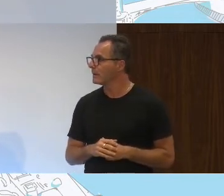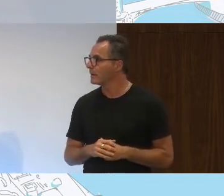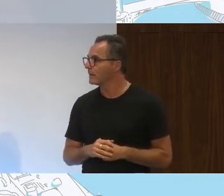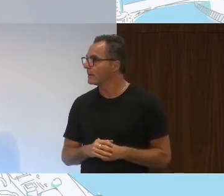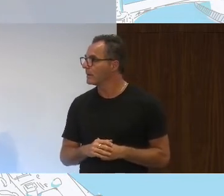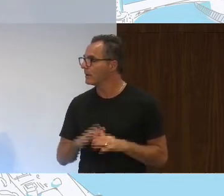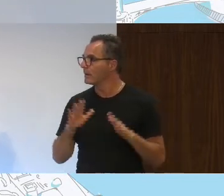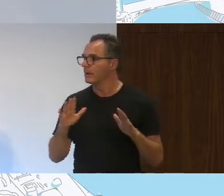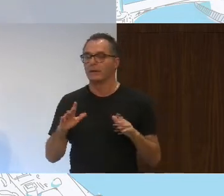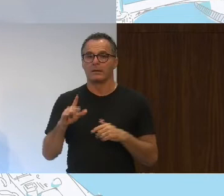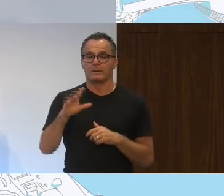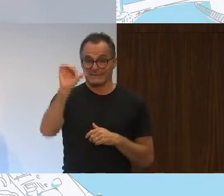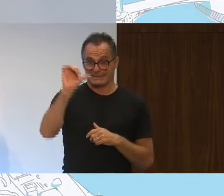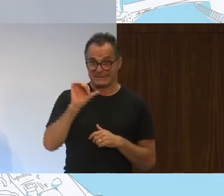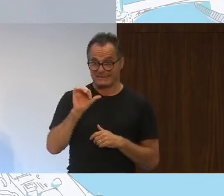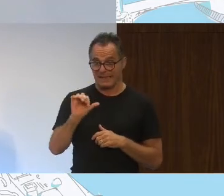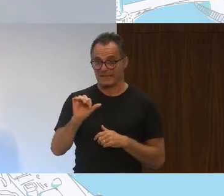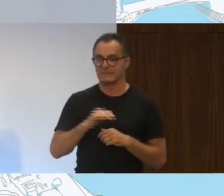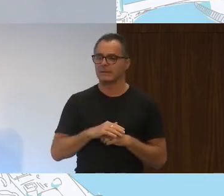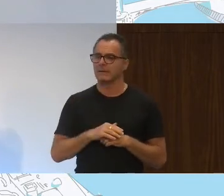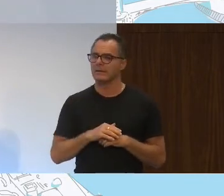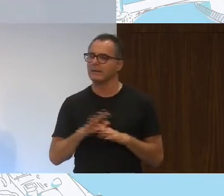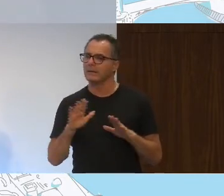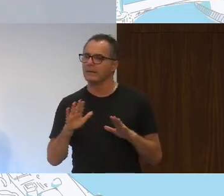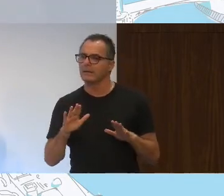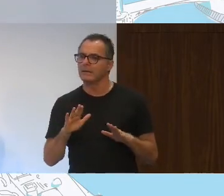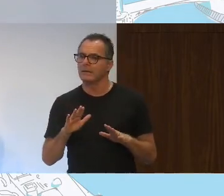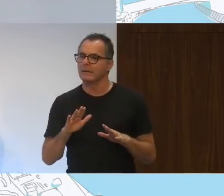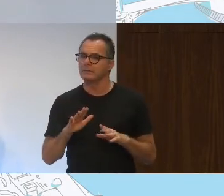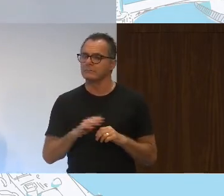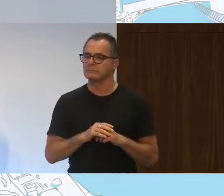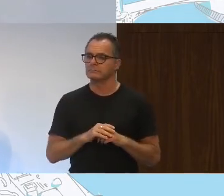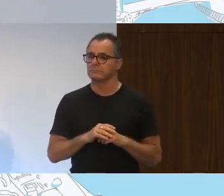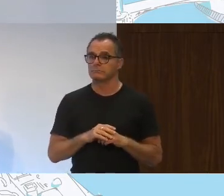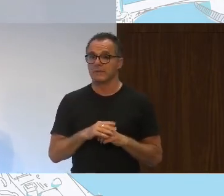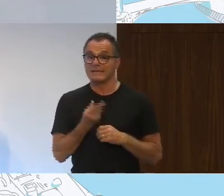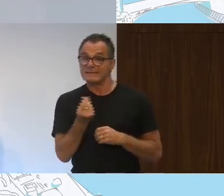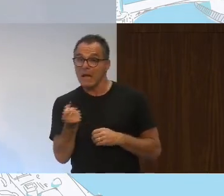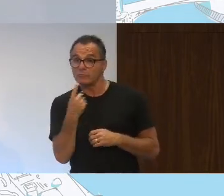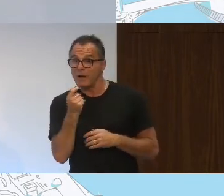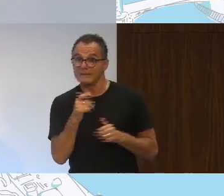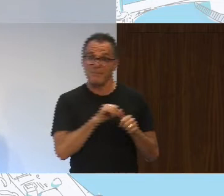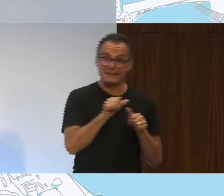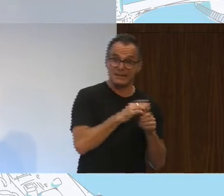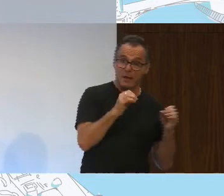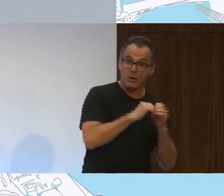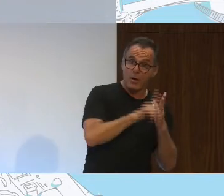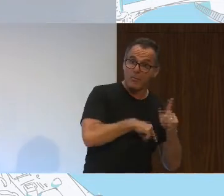There's one here from Anazamab And whether it's more effective than Botox. I think I, I don't mean that